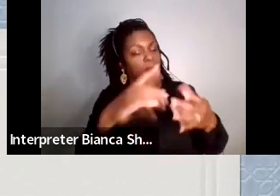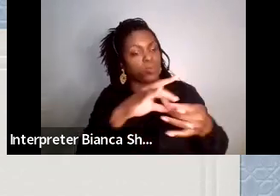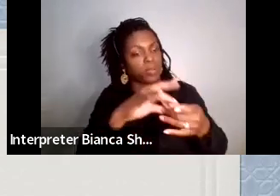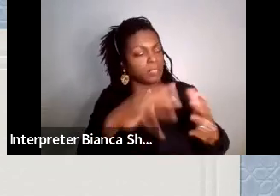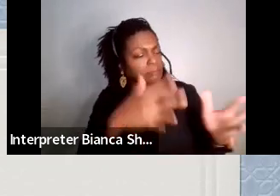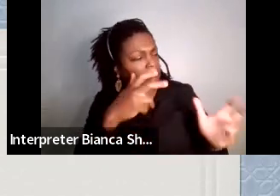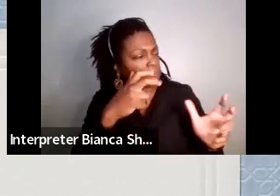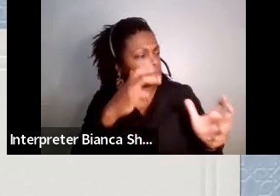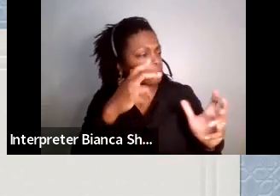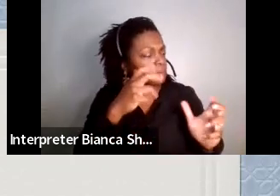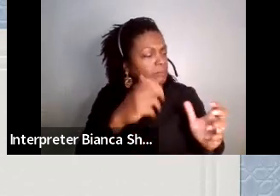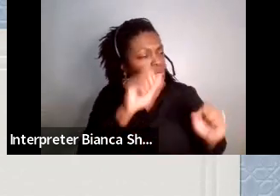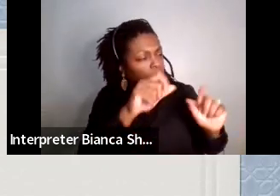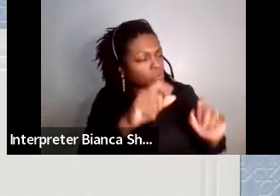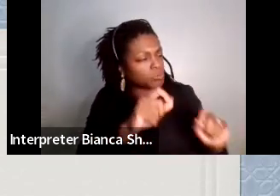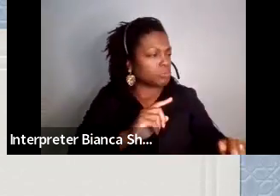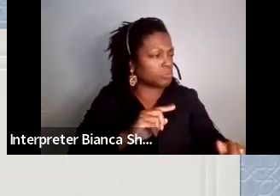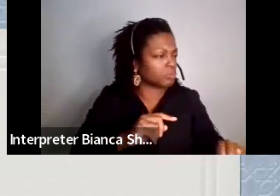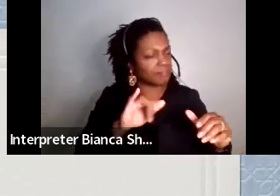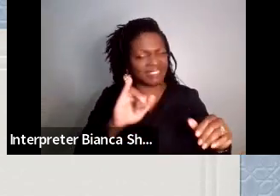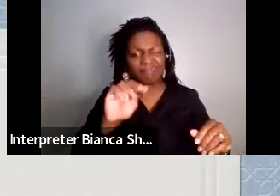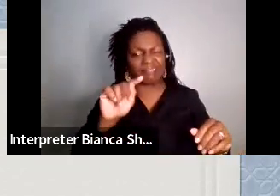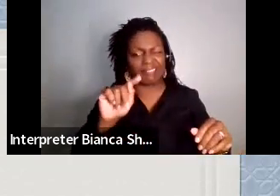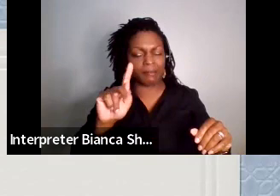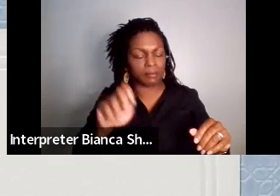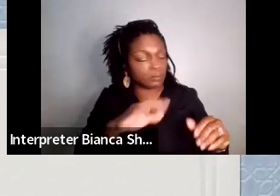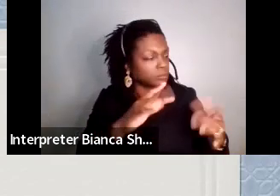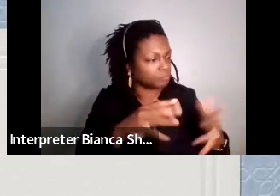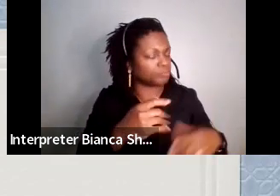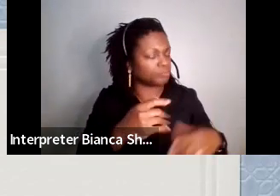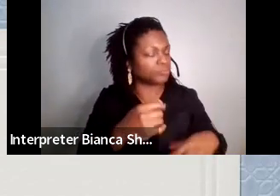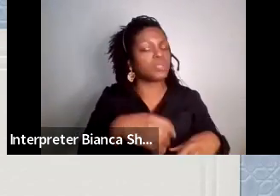Are the referred family determines what it is they're looking for.